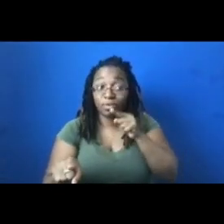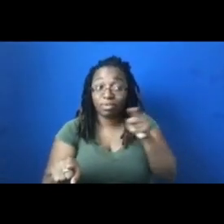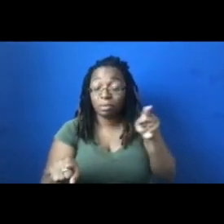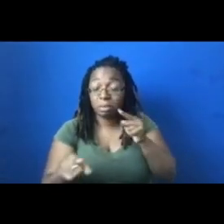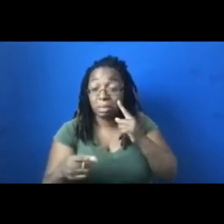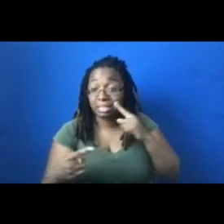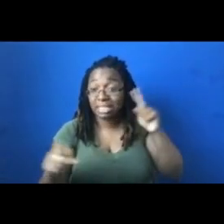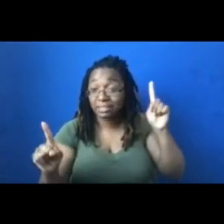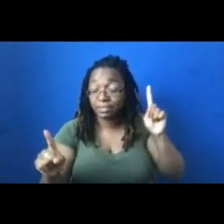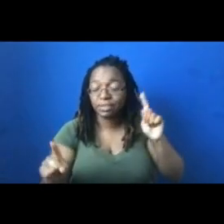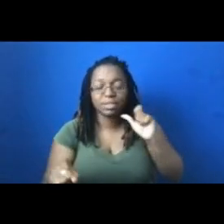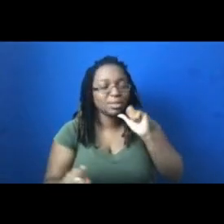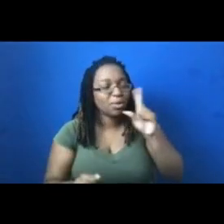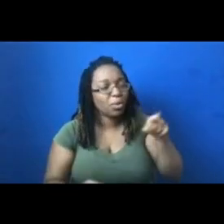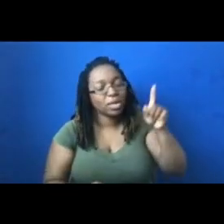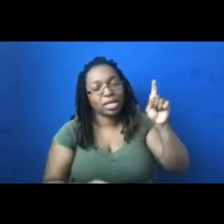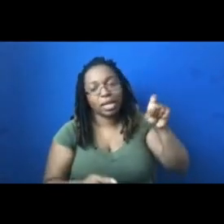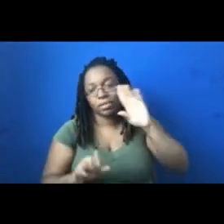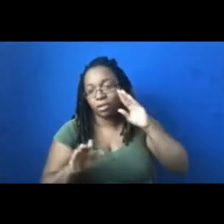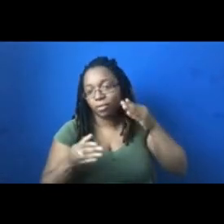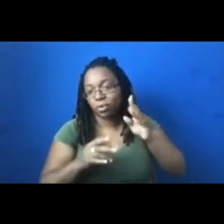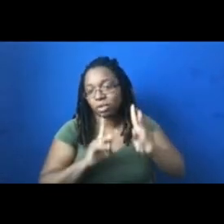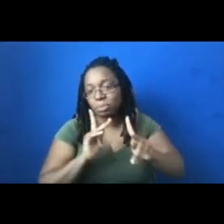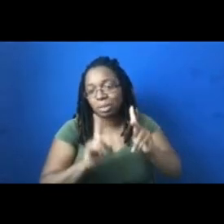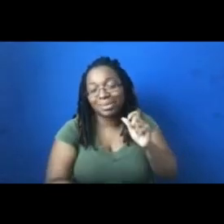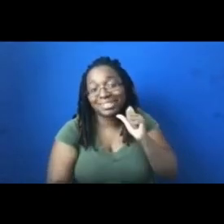only focus on people who are not working and bringing them into